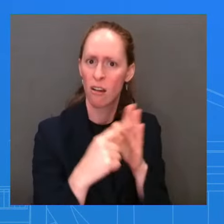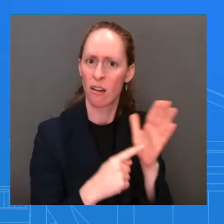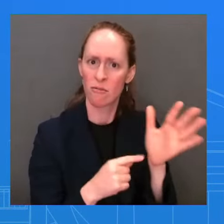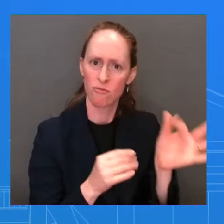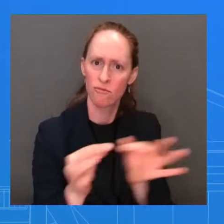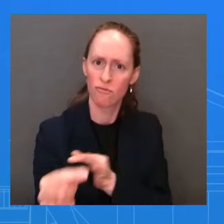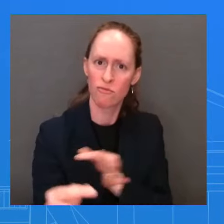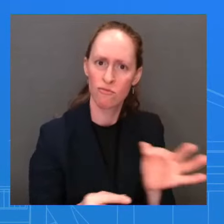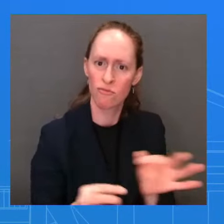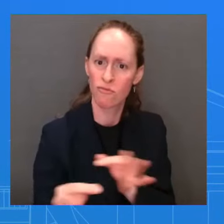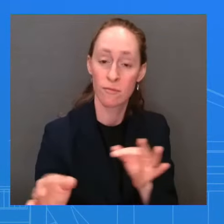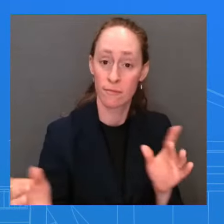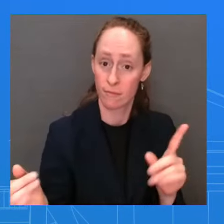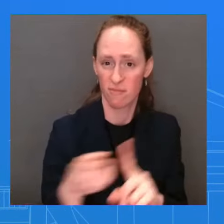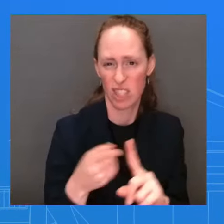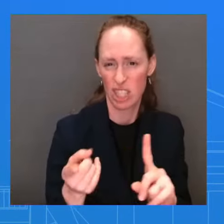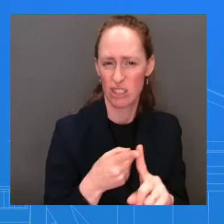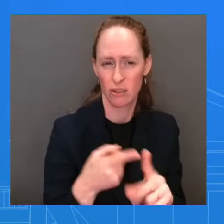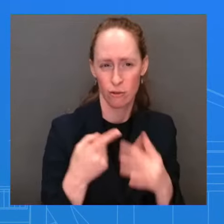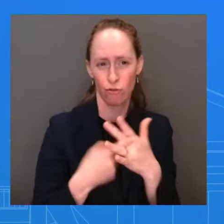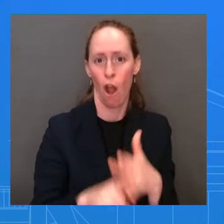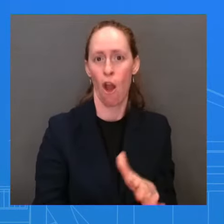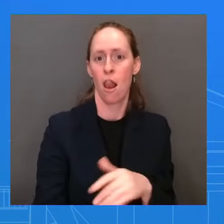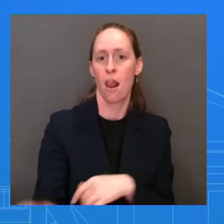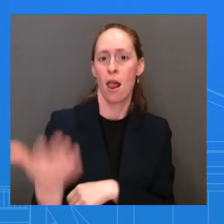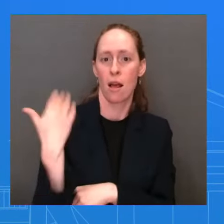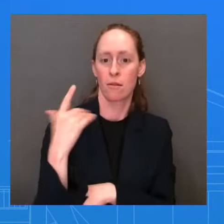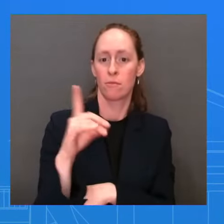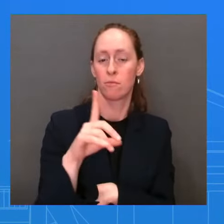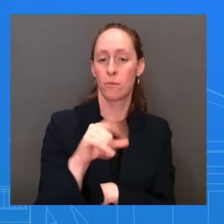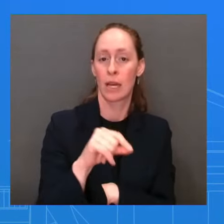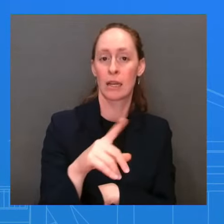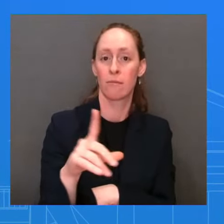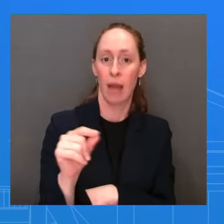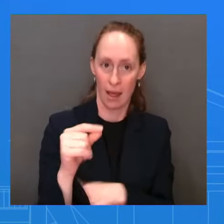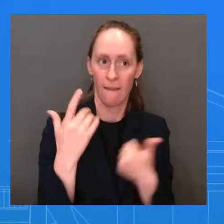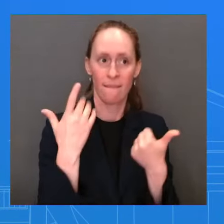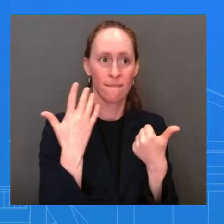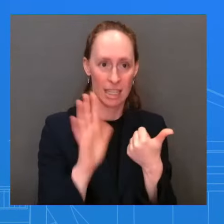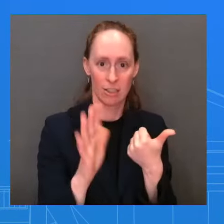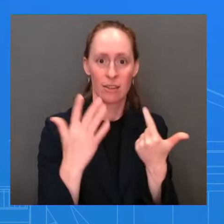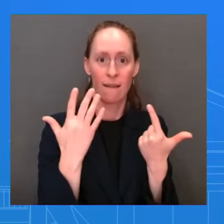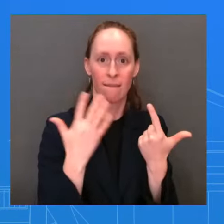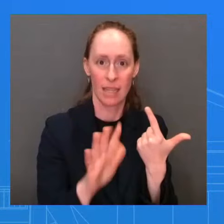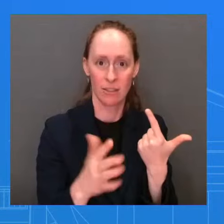The President believes that he needs to continuing deliver -- to deliver for the American people.